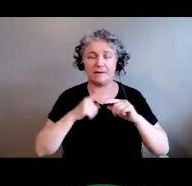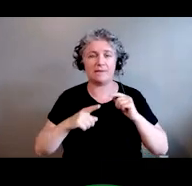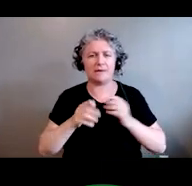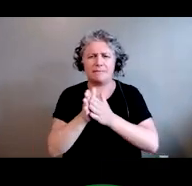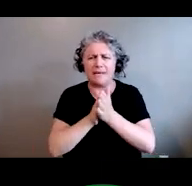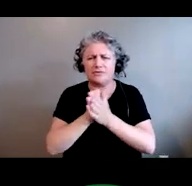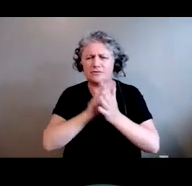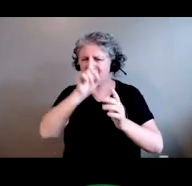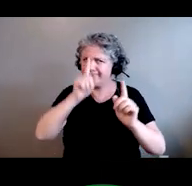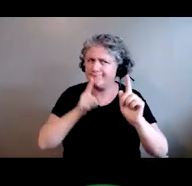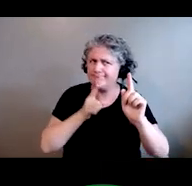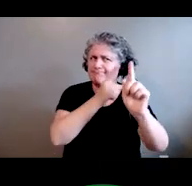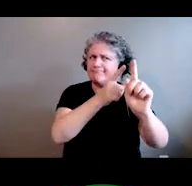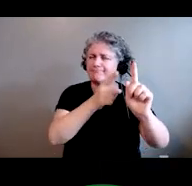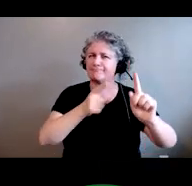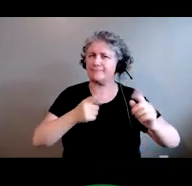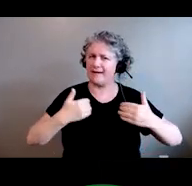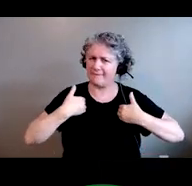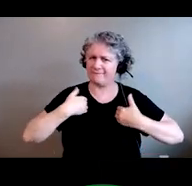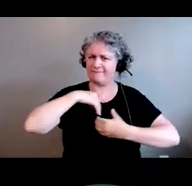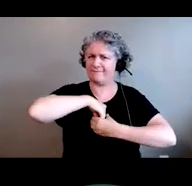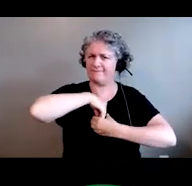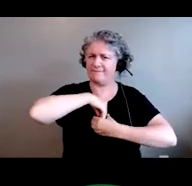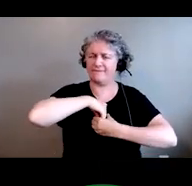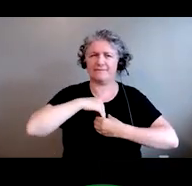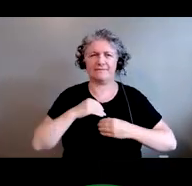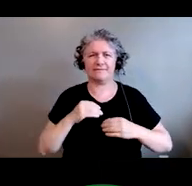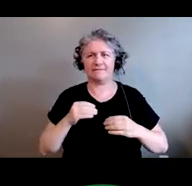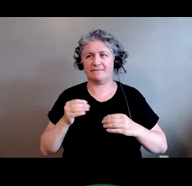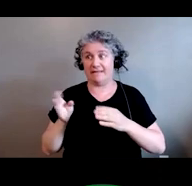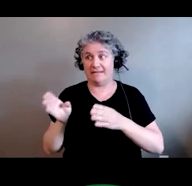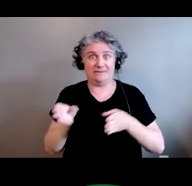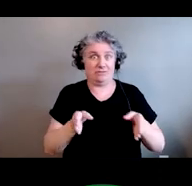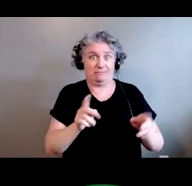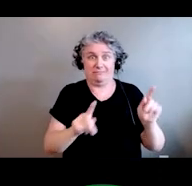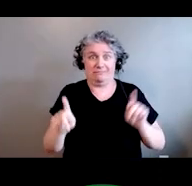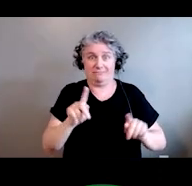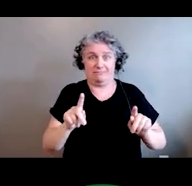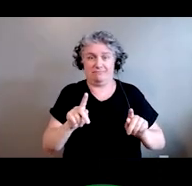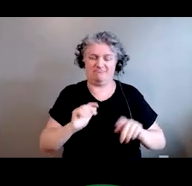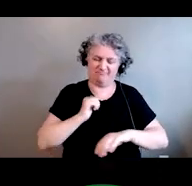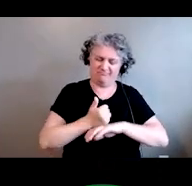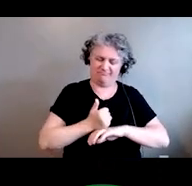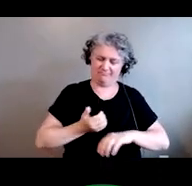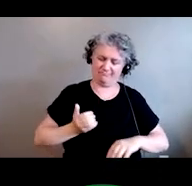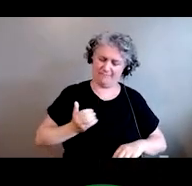you have that determination that individuals are then going and create their own access and yeah, Lisa herself. I mean, it was a wonderful presentation she did a couple of days ago. And, Lisa herself,